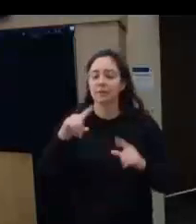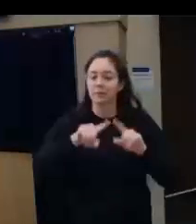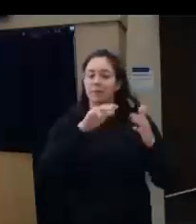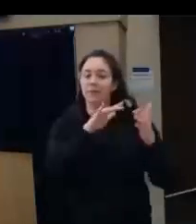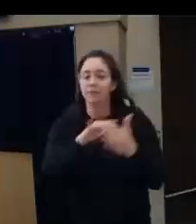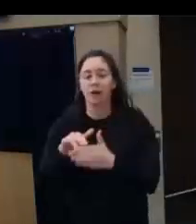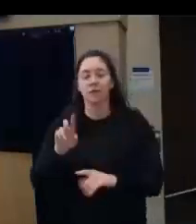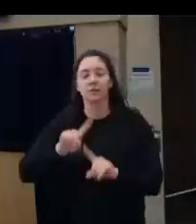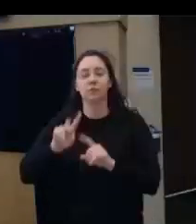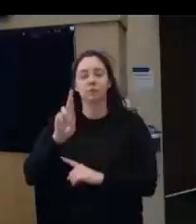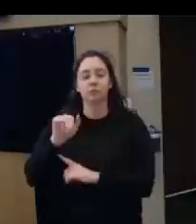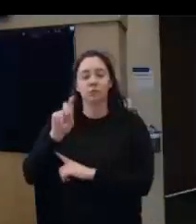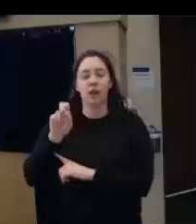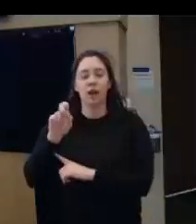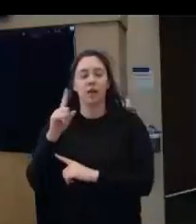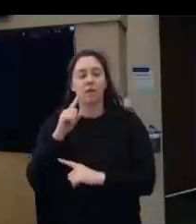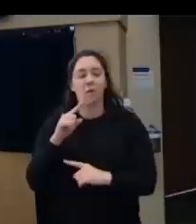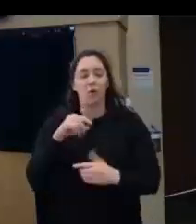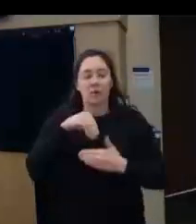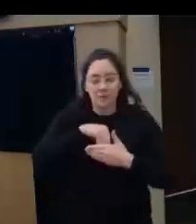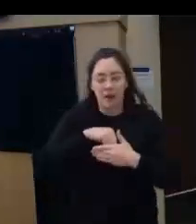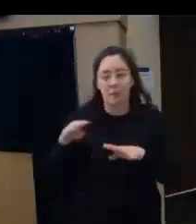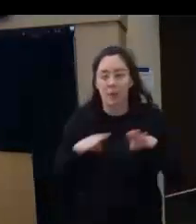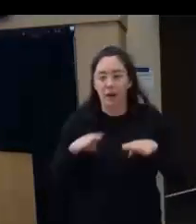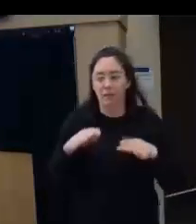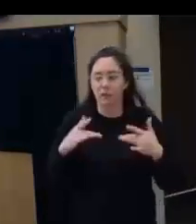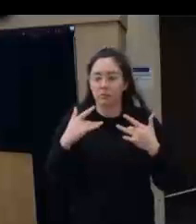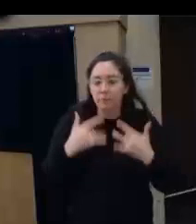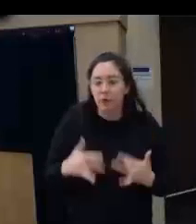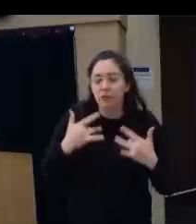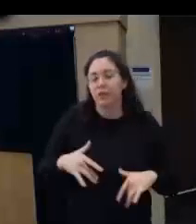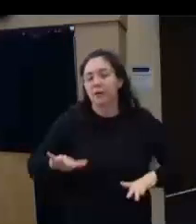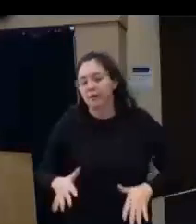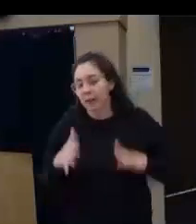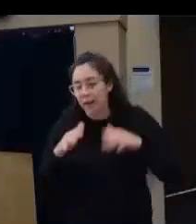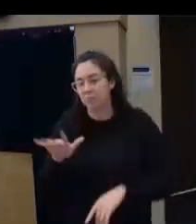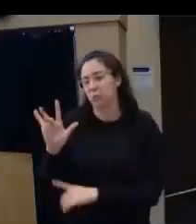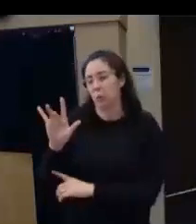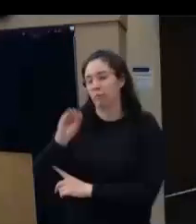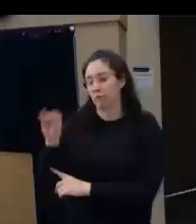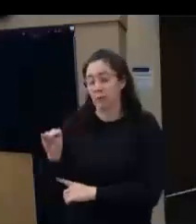rates of internalizing Behavioral difficulties like depression and anxiety about 25% external